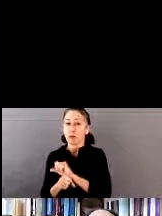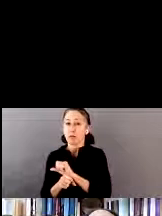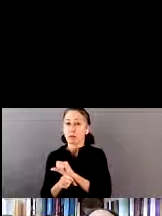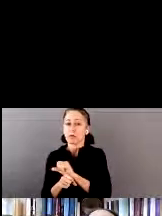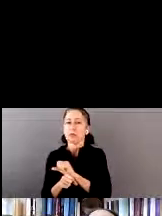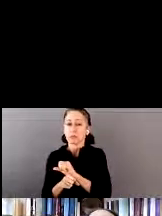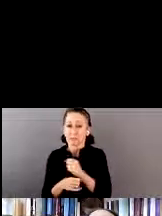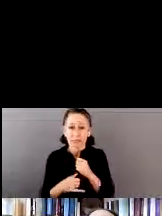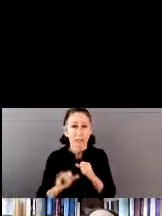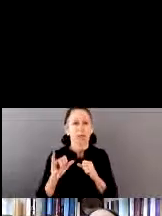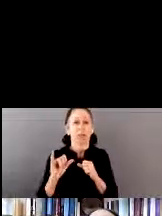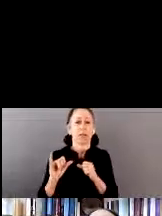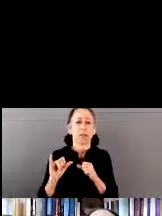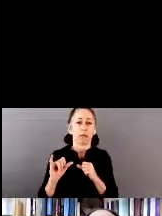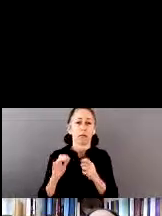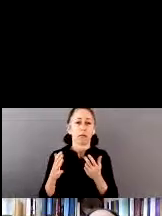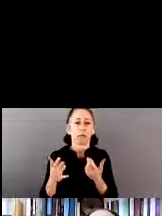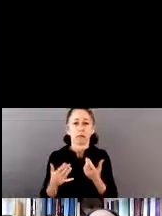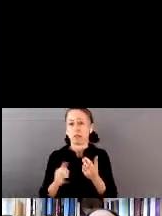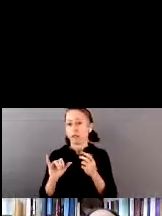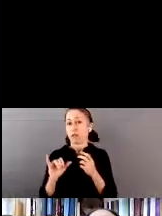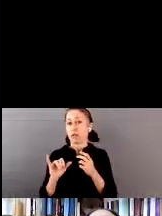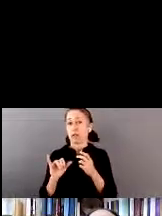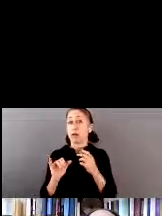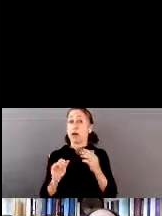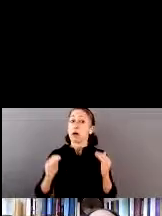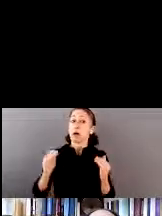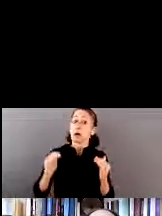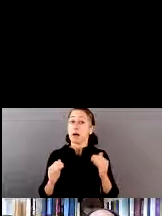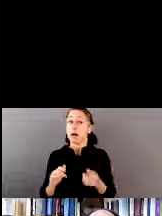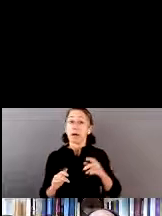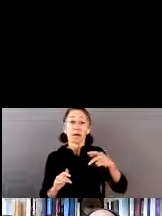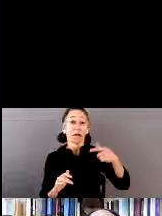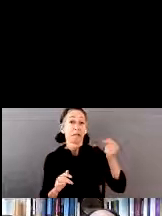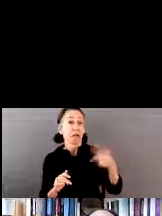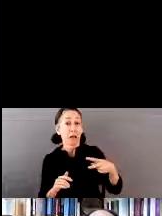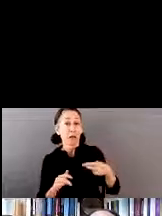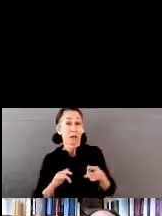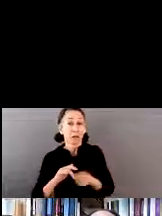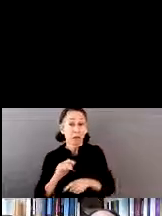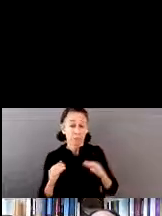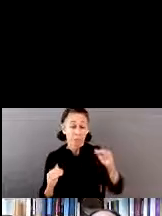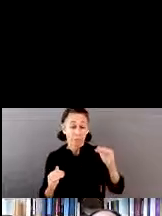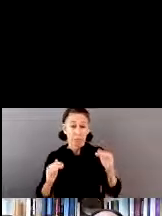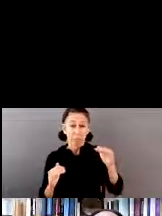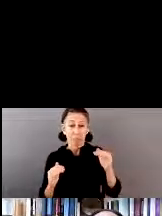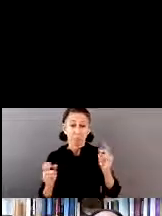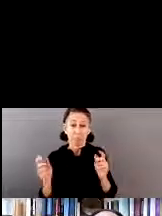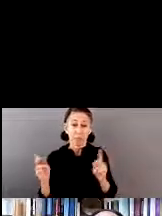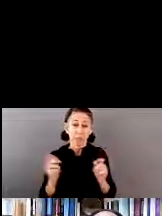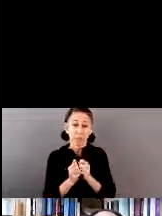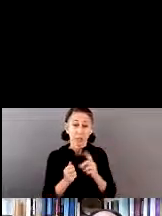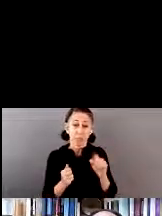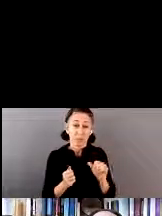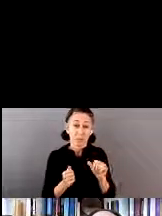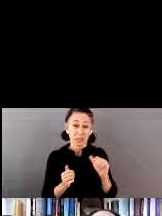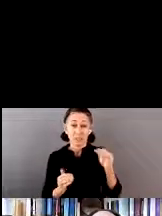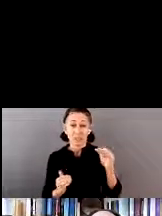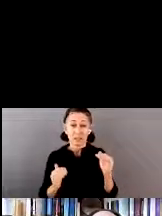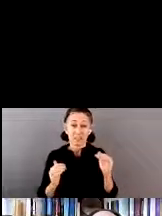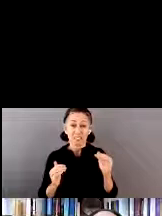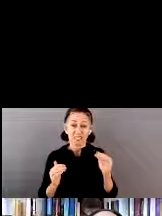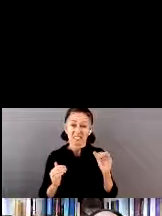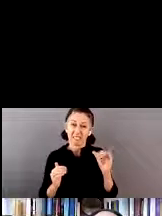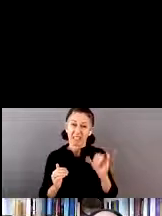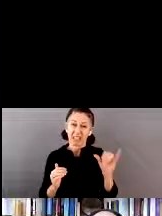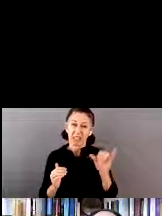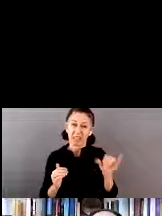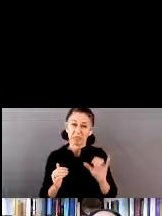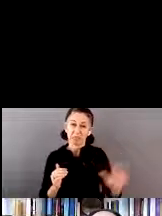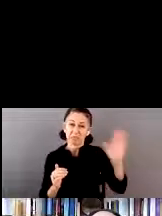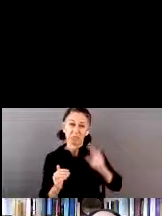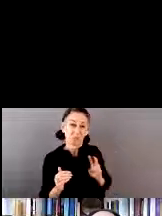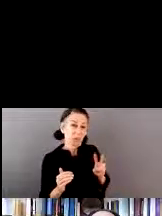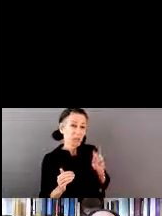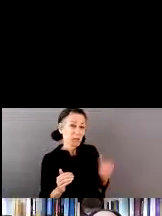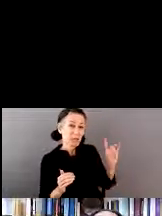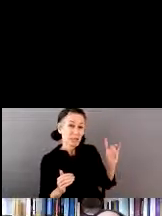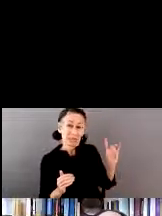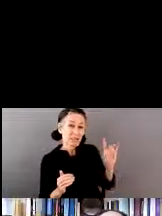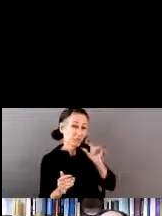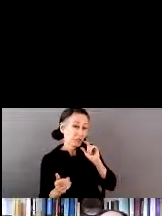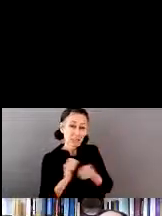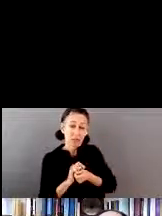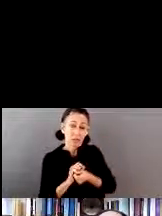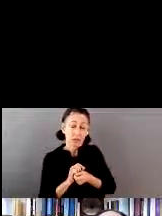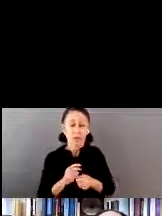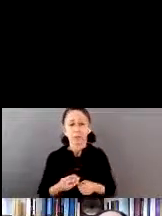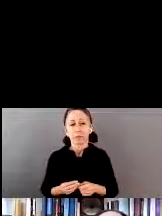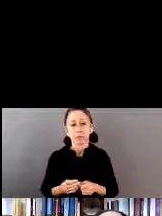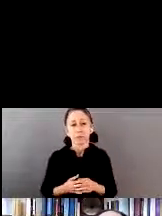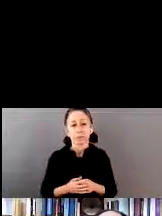in these indicators indicate progress. I will say I'm just going to point to one thing as an economist that I would look to. And that is we saw a decrease in the employment gap over the last few years when the economy was doing well and we were in full employment.